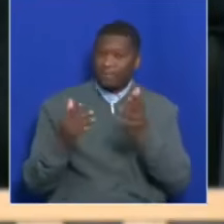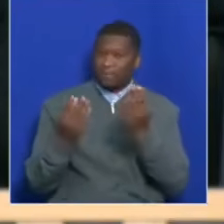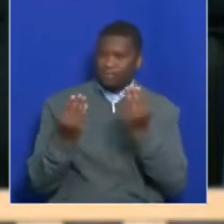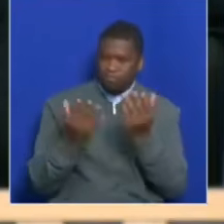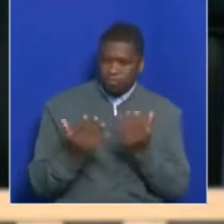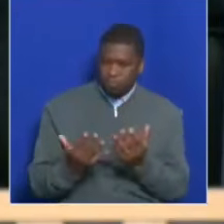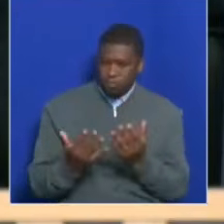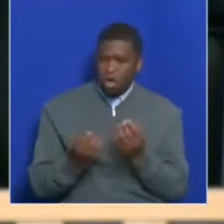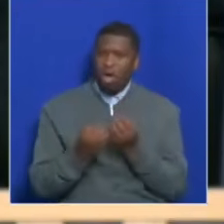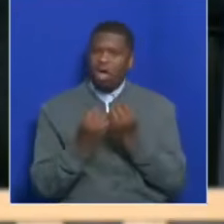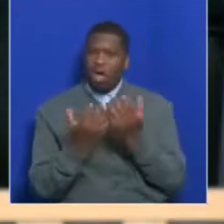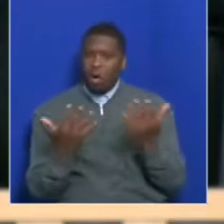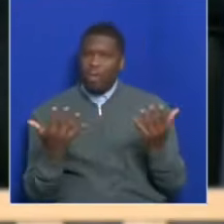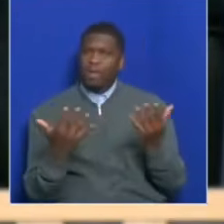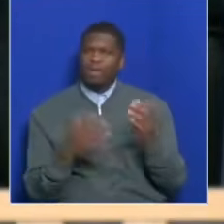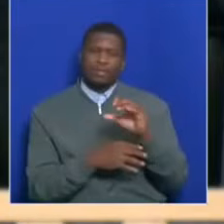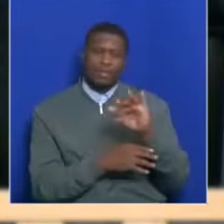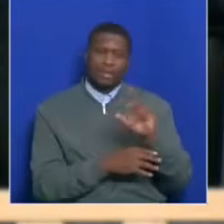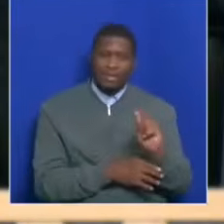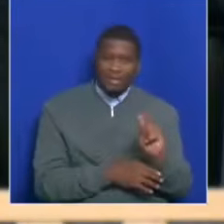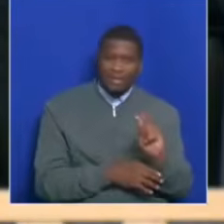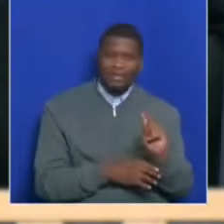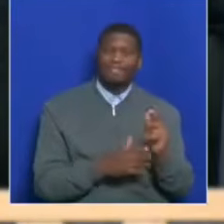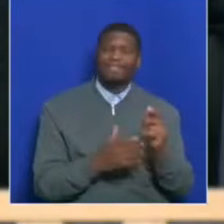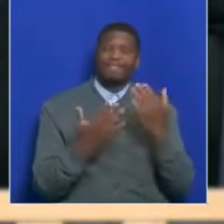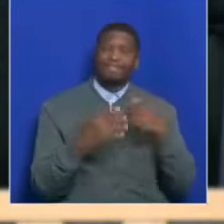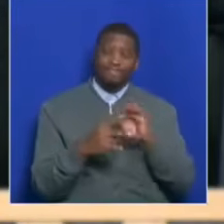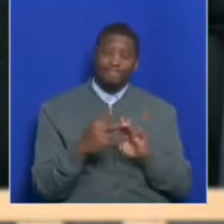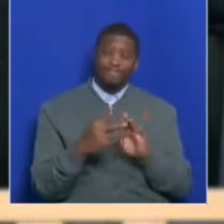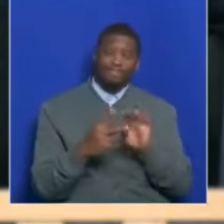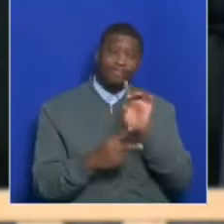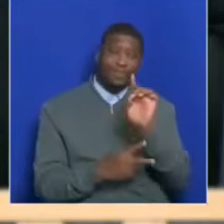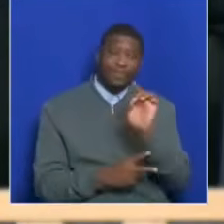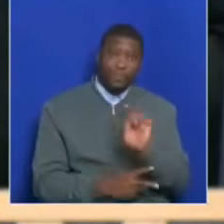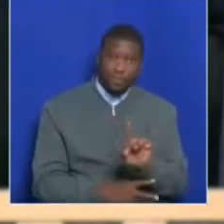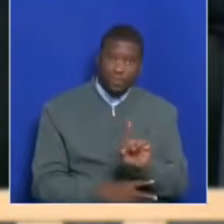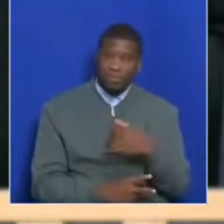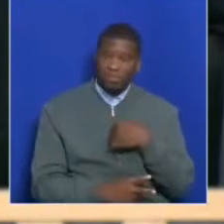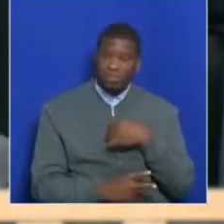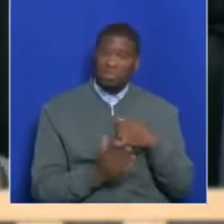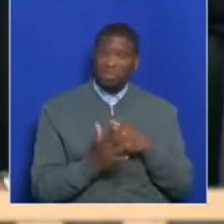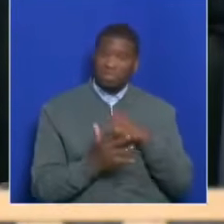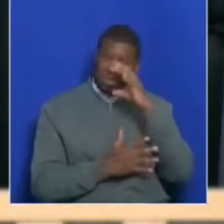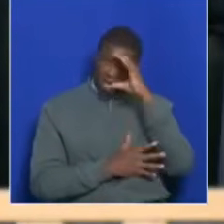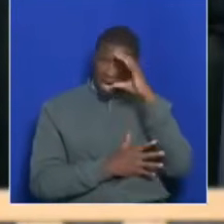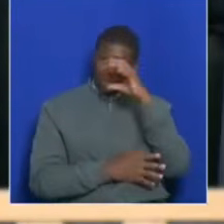next question that I would have asked that I now assume you may not have an answer to in in light